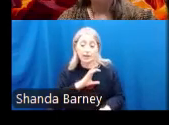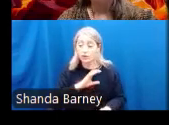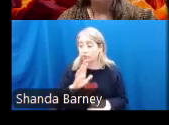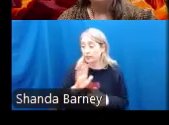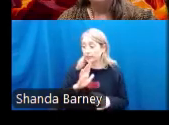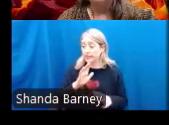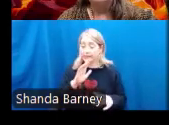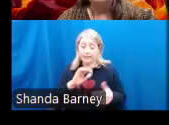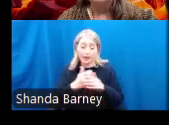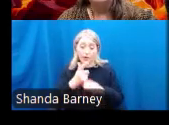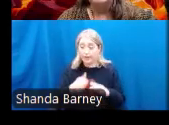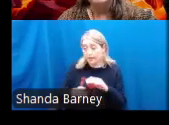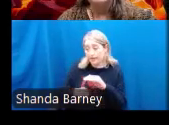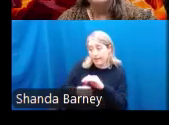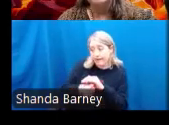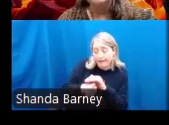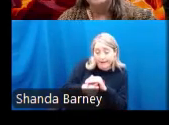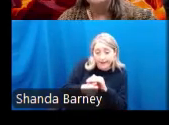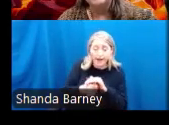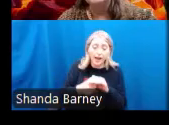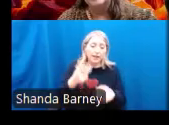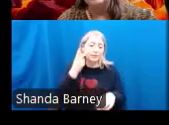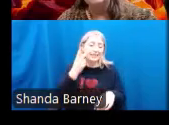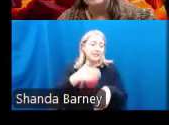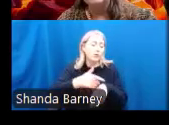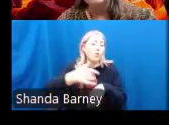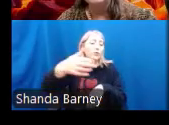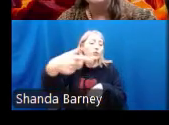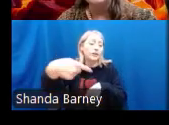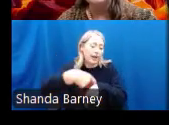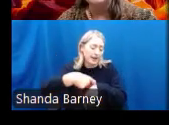gets less, she's less and less able to camouflage, and we start